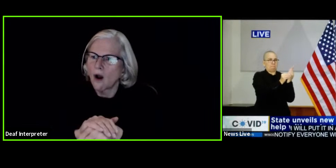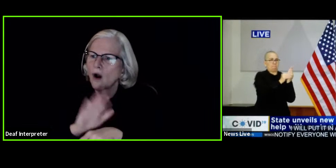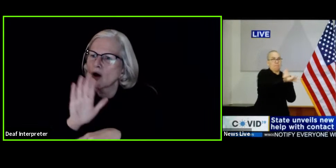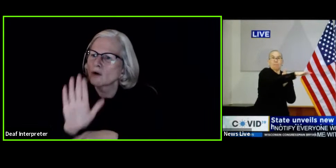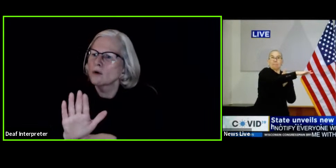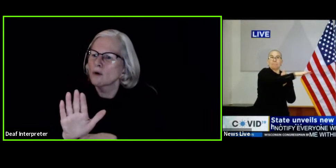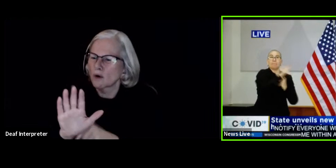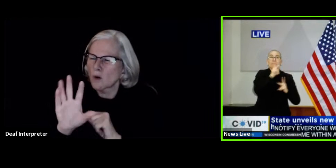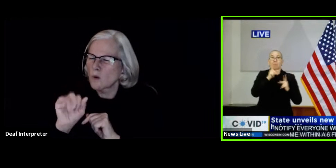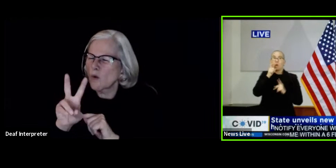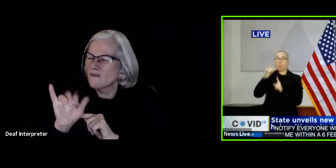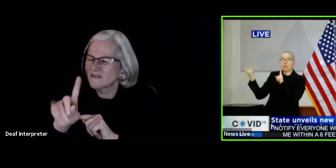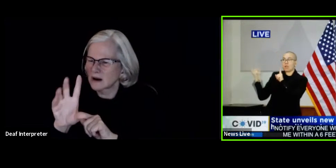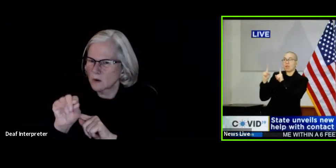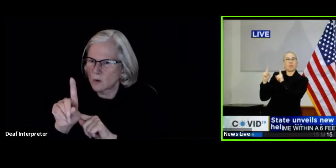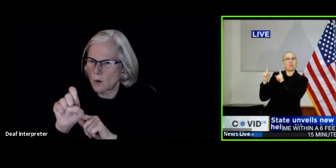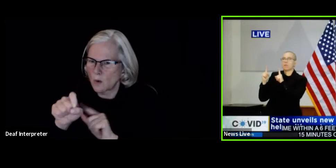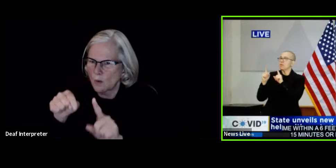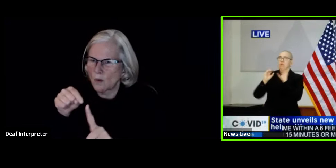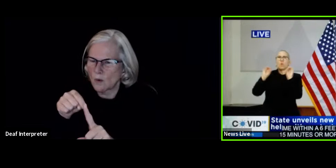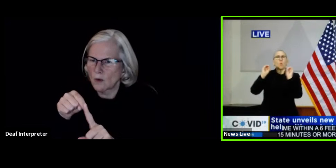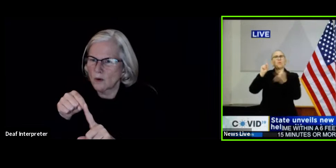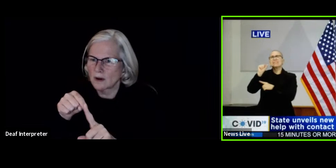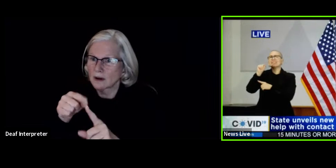THERE IS NO DATA SENT TO THE MINNESOTA DEPARTMENT OF HEALTH,